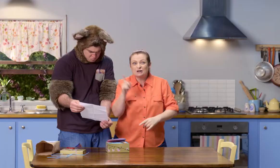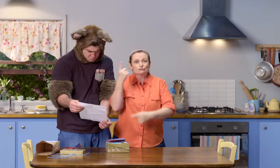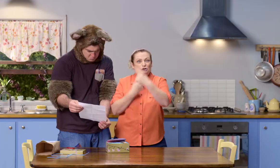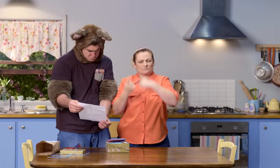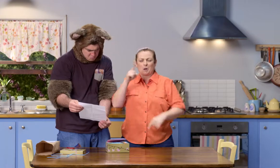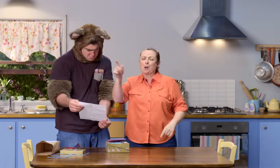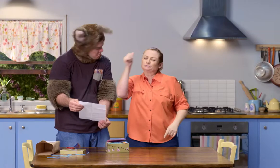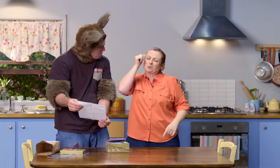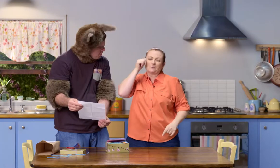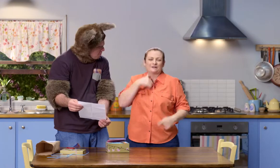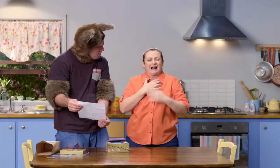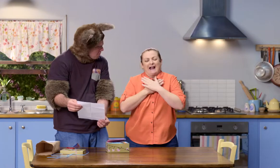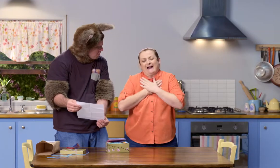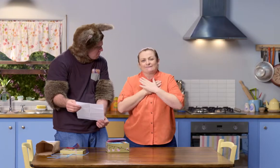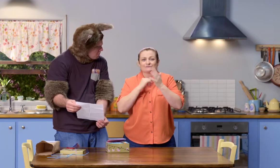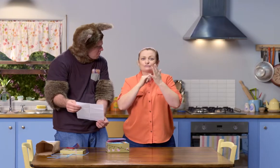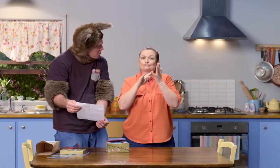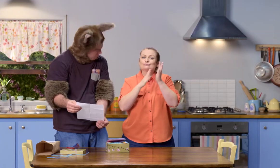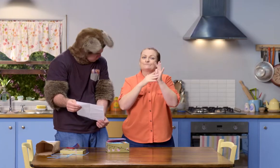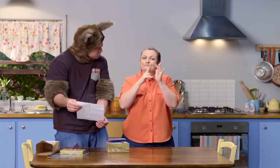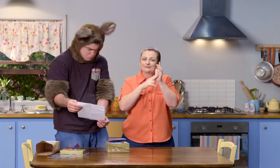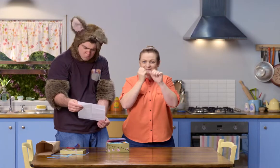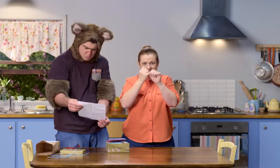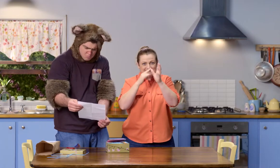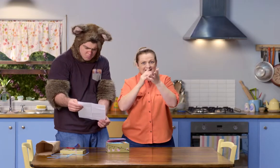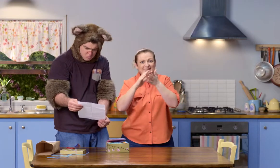She's written to me, saying she knows how much I love suminagashi...